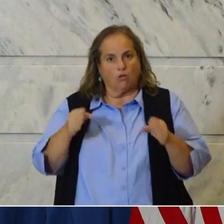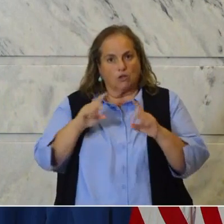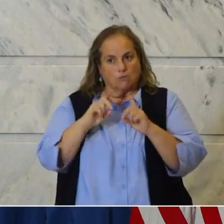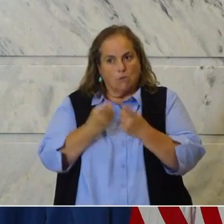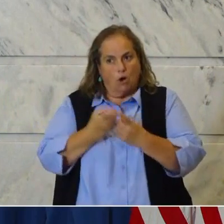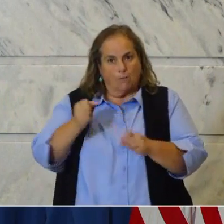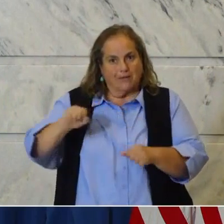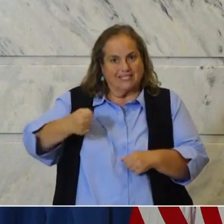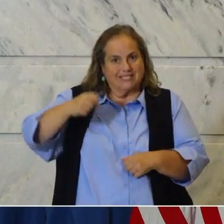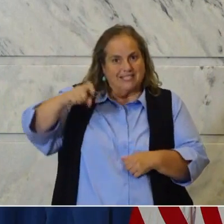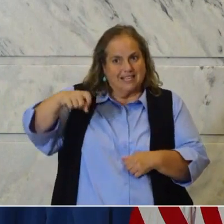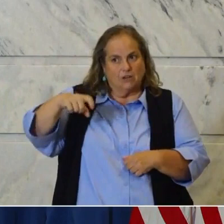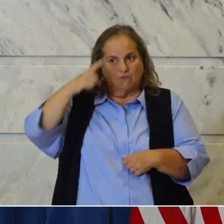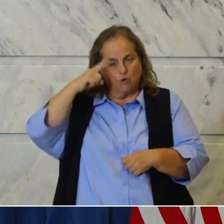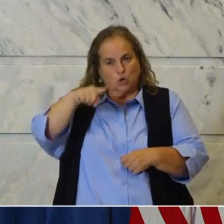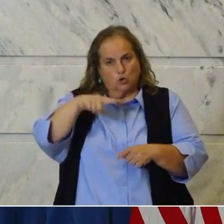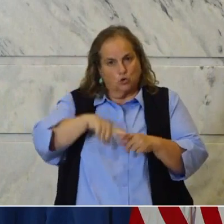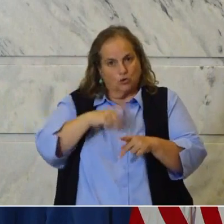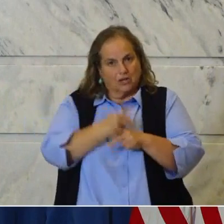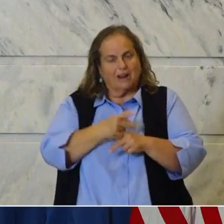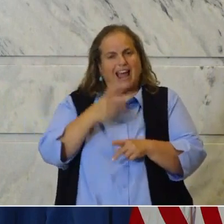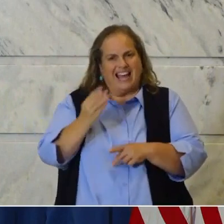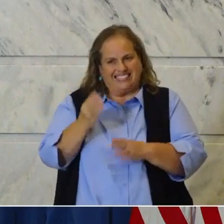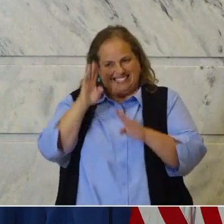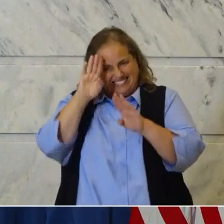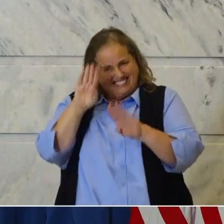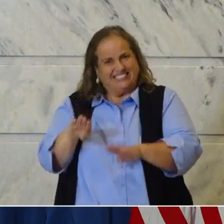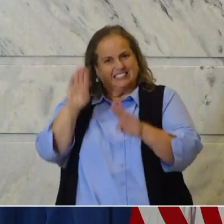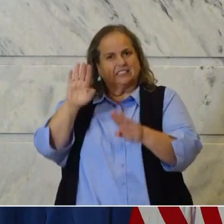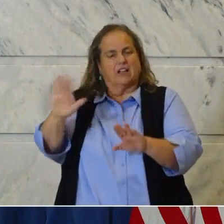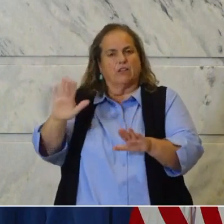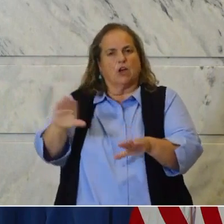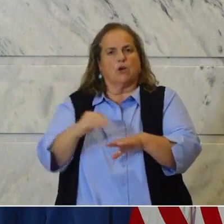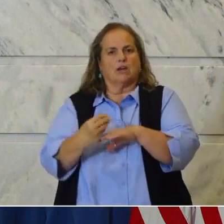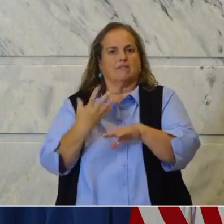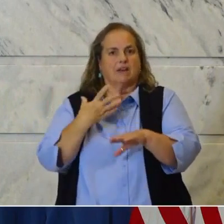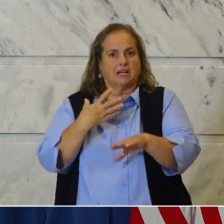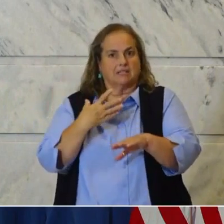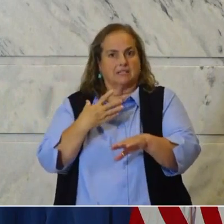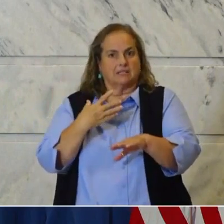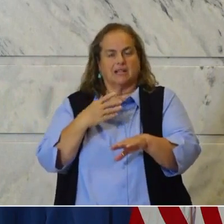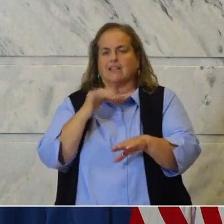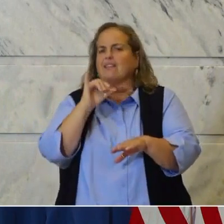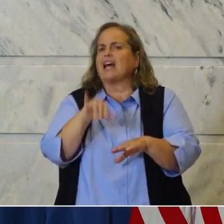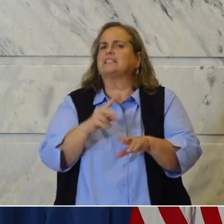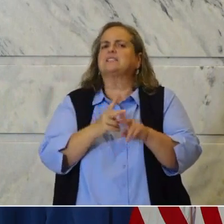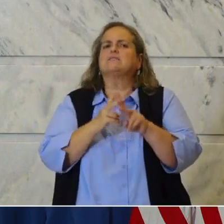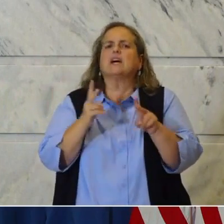but heed the advice and do the right thing. That is really important because